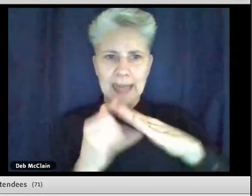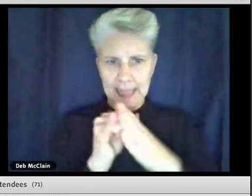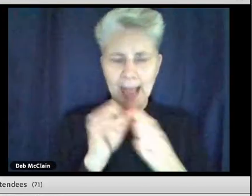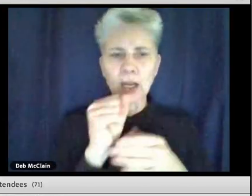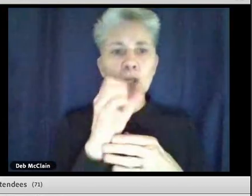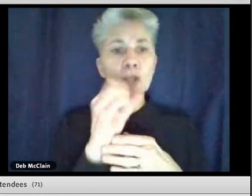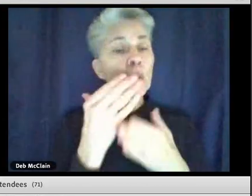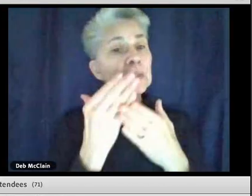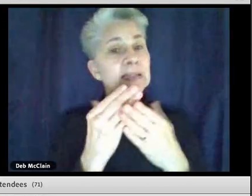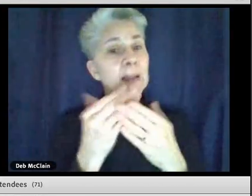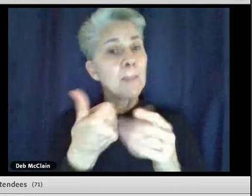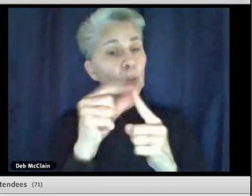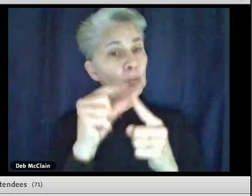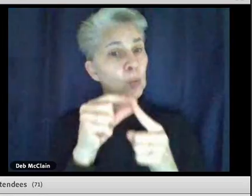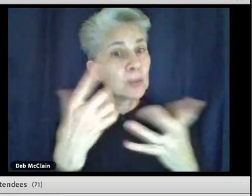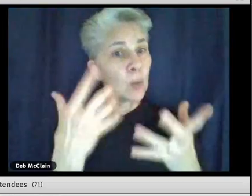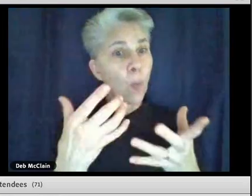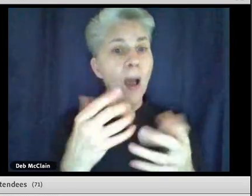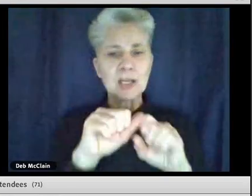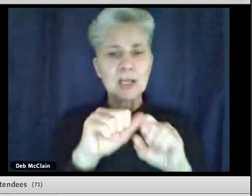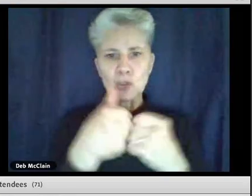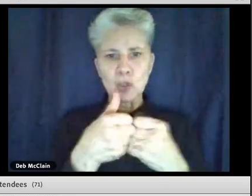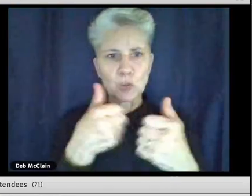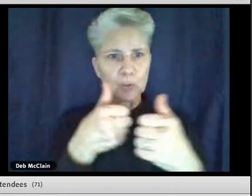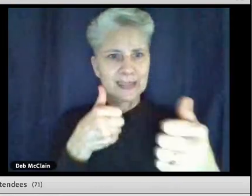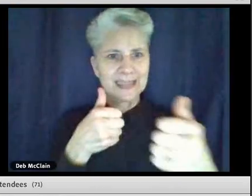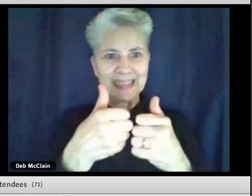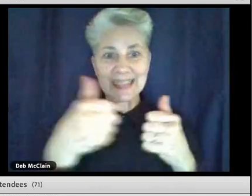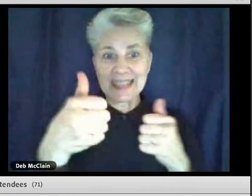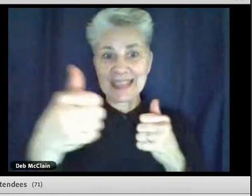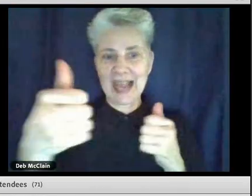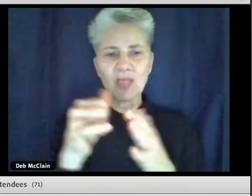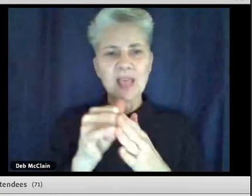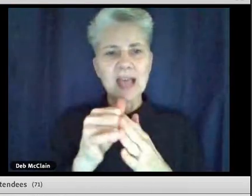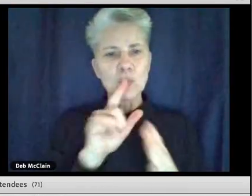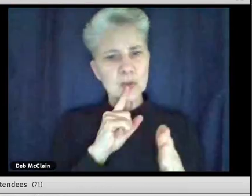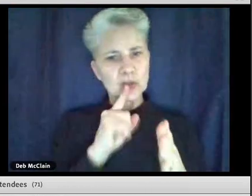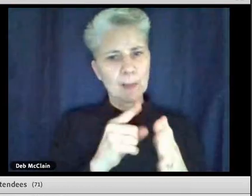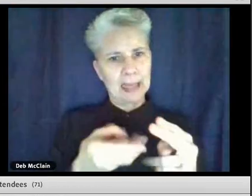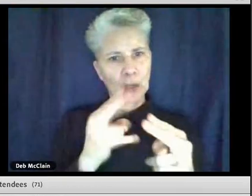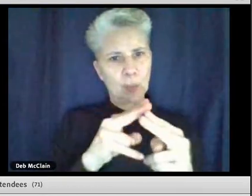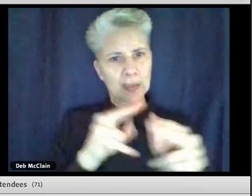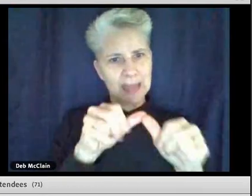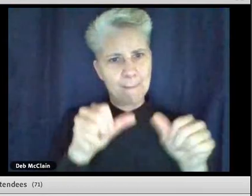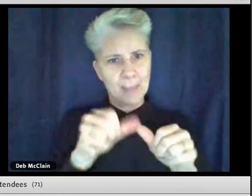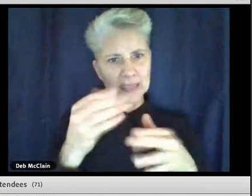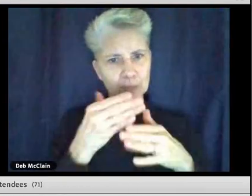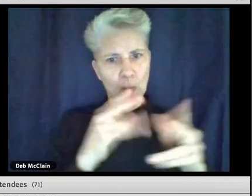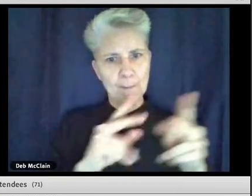Some other terms are social distancing, and that's where you're deliberately increasing the space between people at least 6 feet